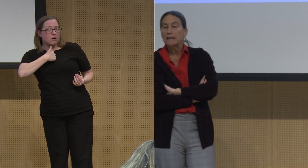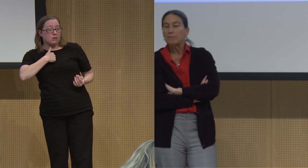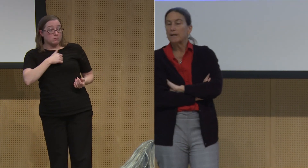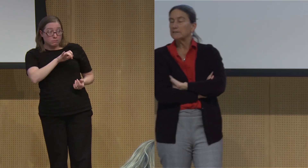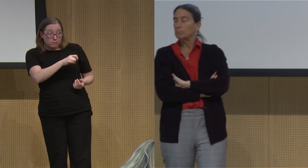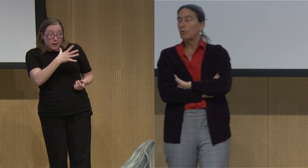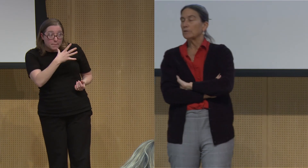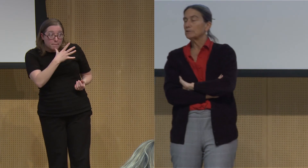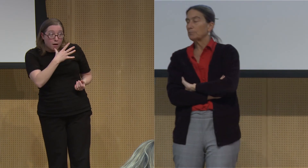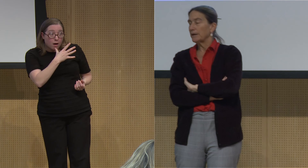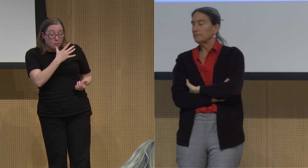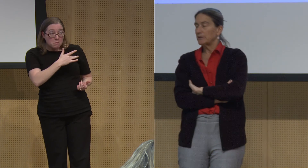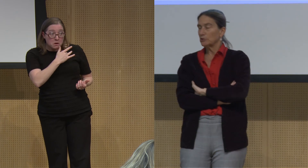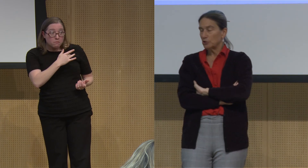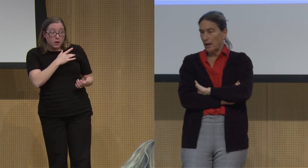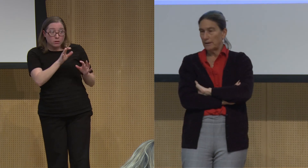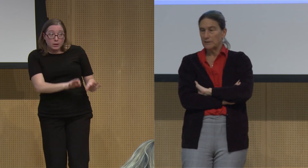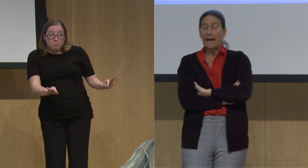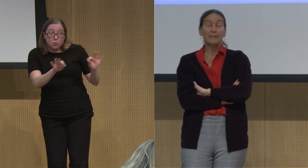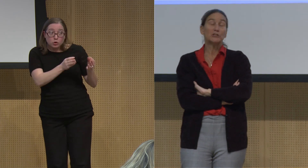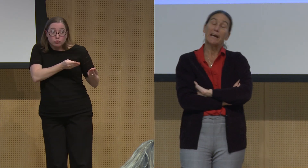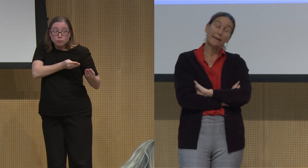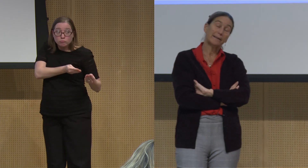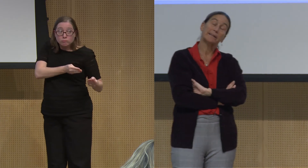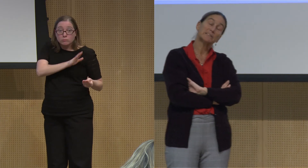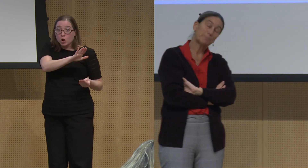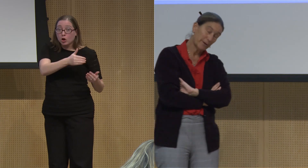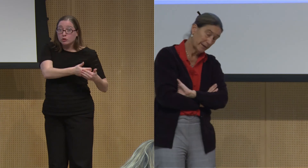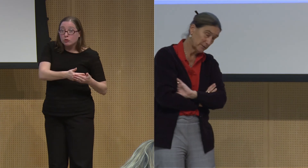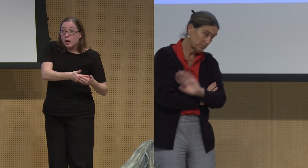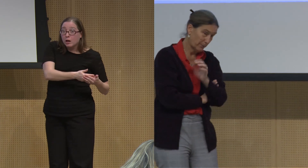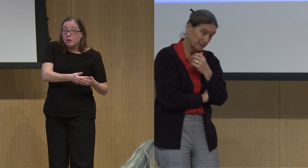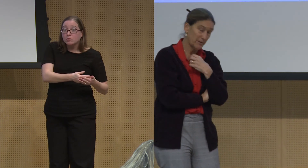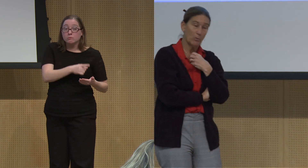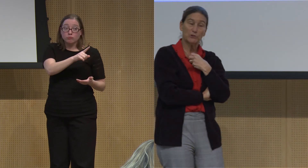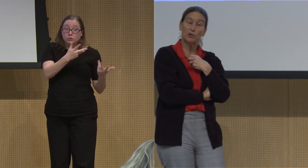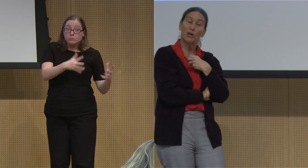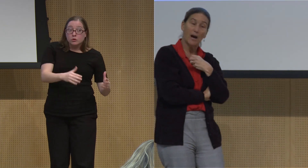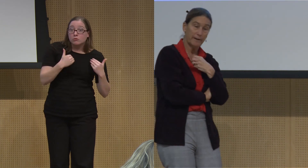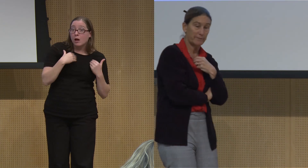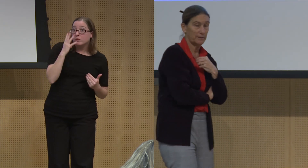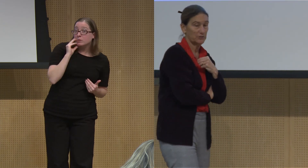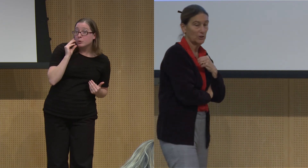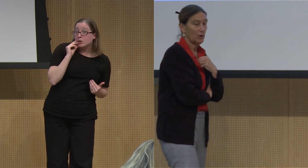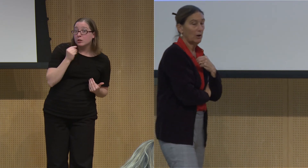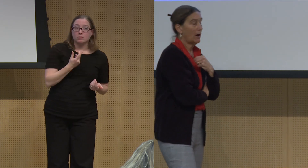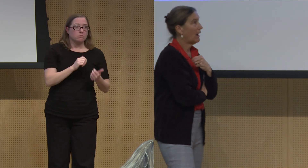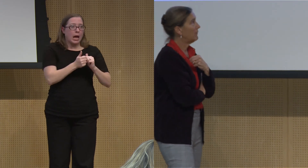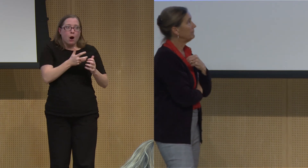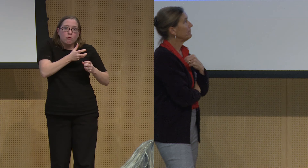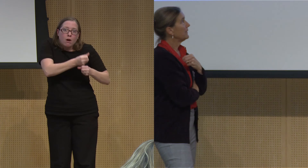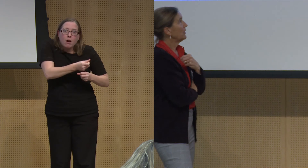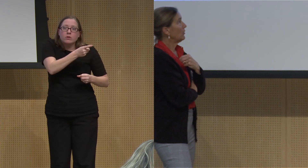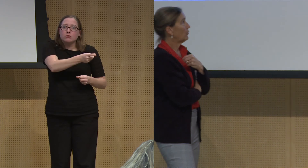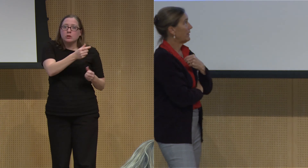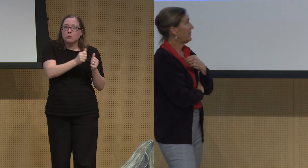THAT IT'S IMPORTANT TO BREASTFEED HER CHILD? HAS SHE HAD ANY EXPERIENCE BREASTFEEDING? WHAT'S HER CONFIDENCE, UM, WITH THAT?